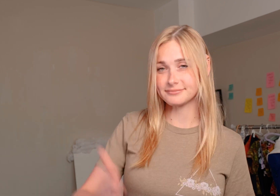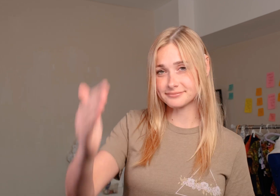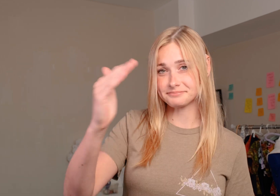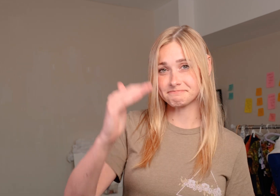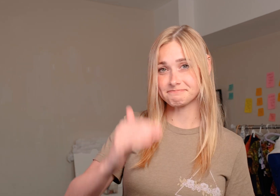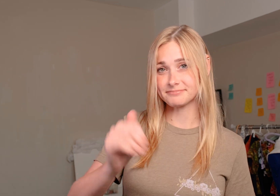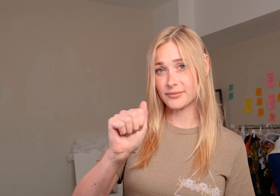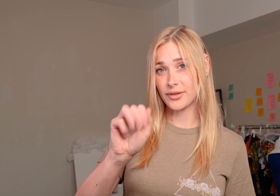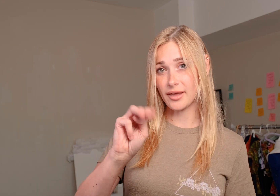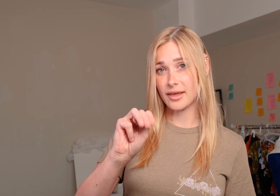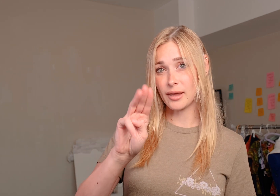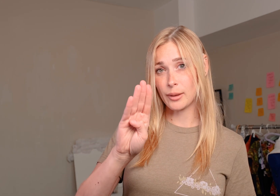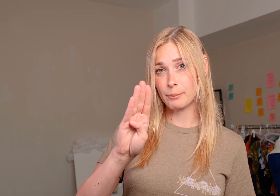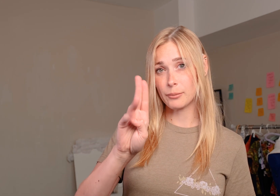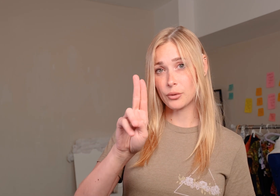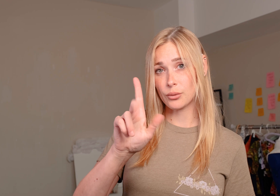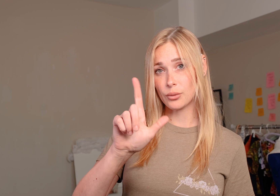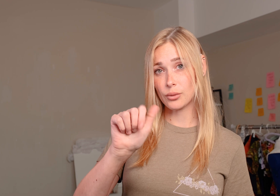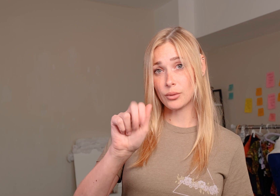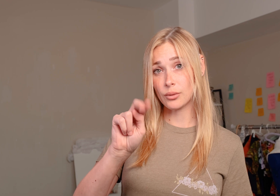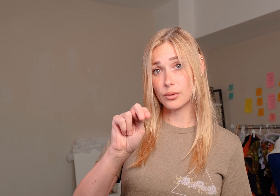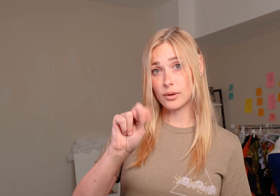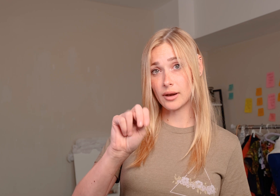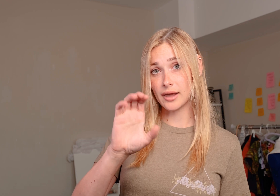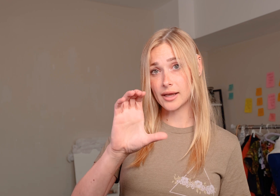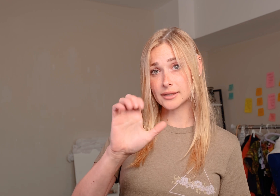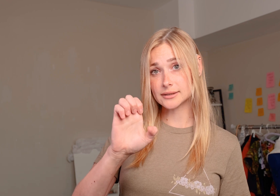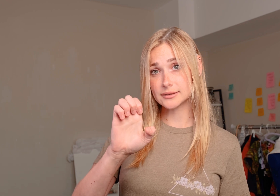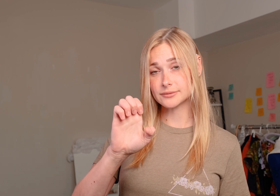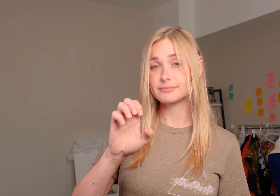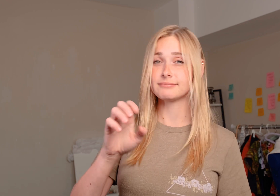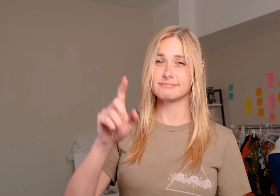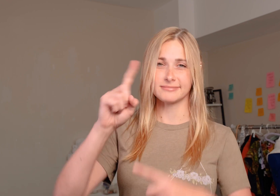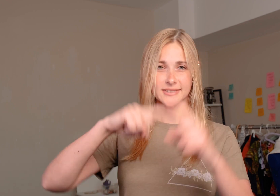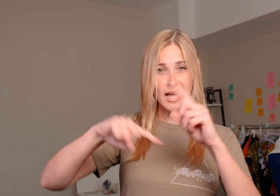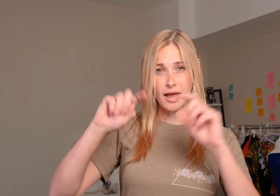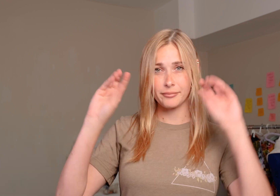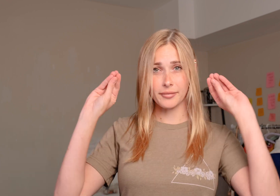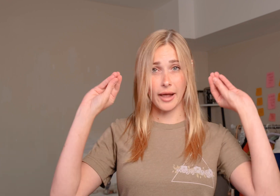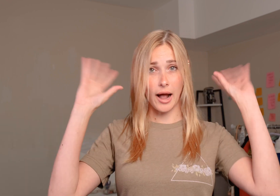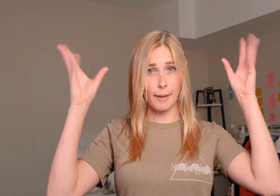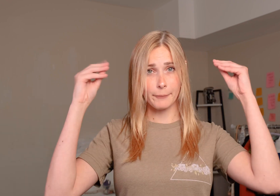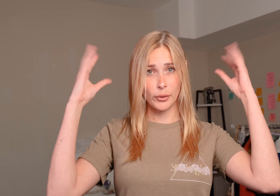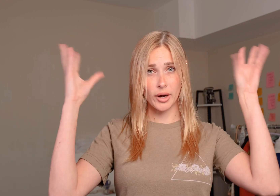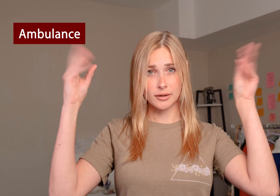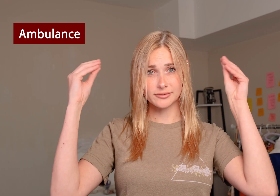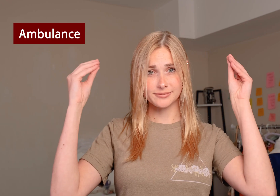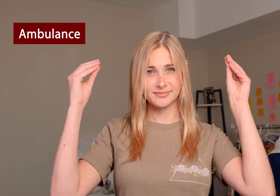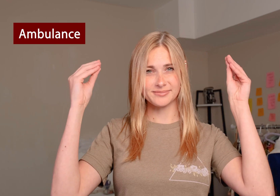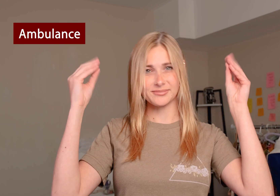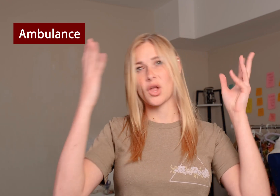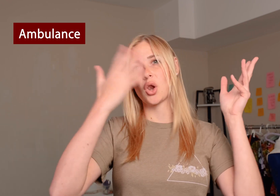The next sign is- ambulance. Here's the sign for "ambulance"